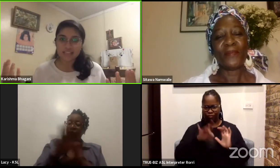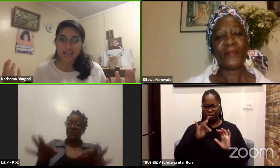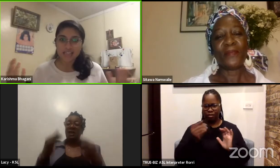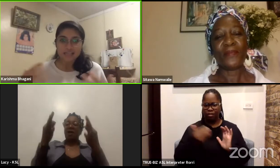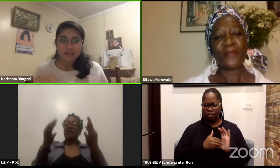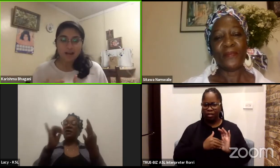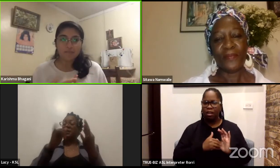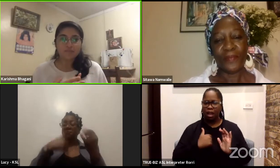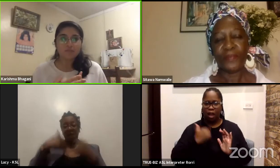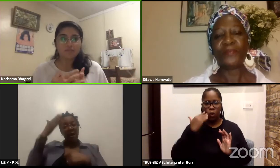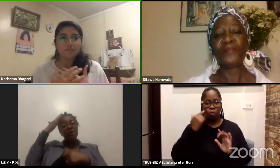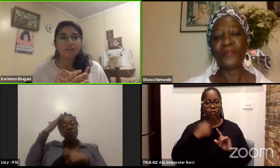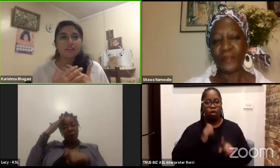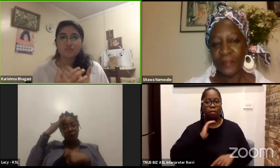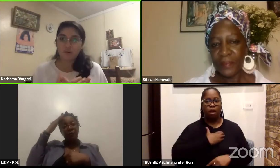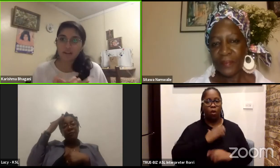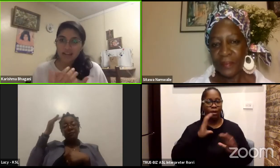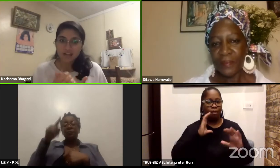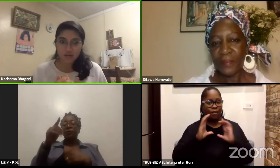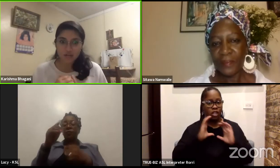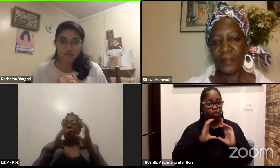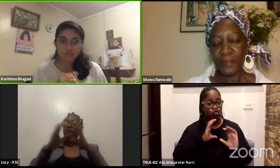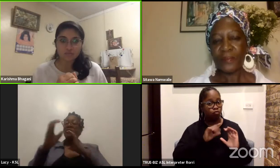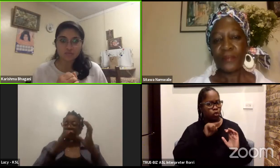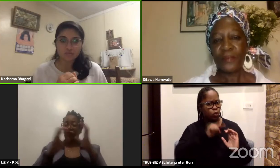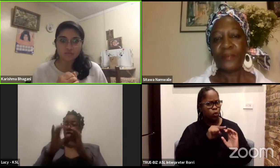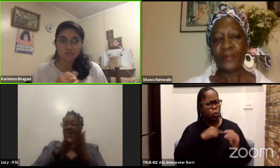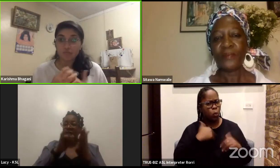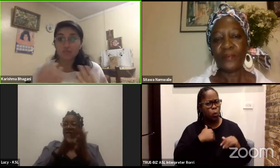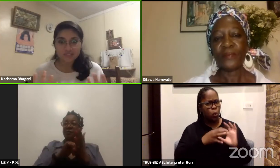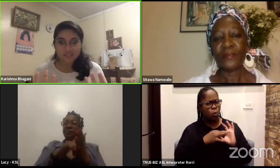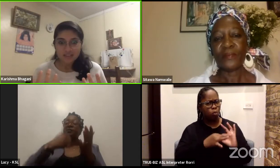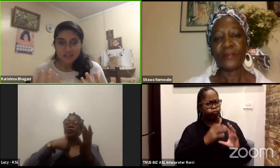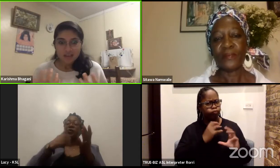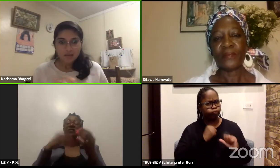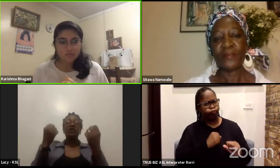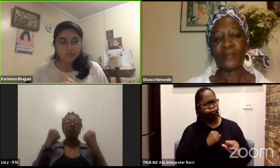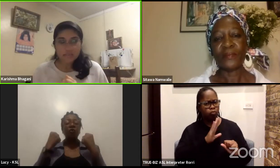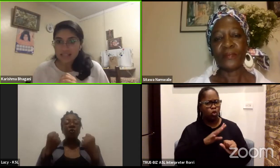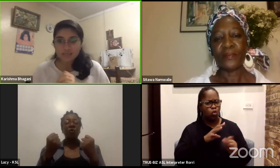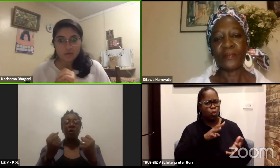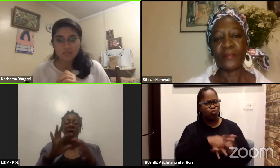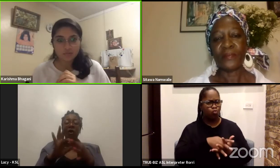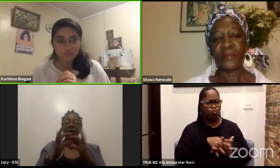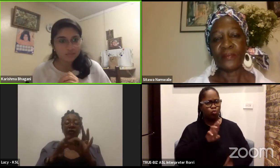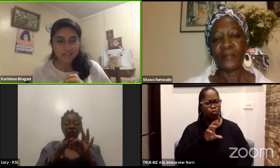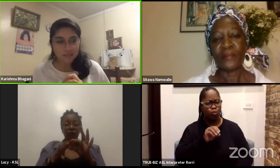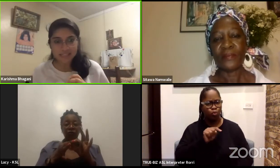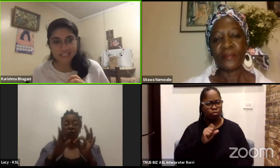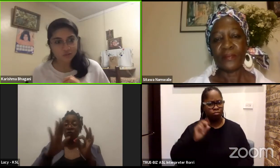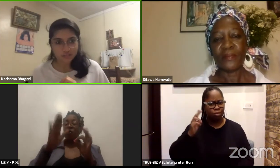that you have a very strong connection to your roots. So tell us about the roots that make this tree